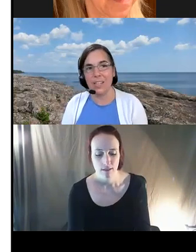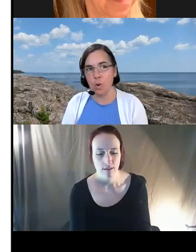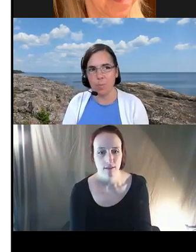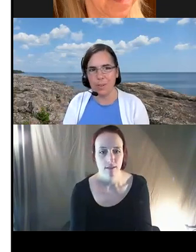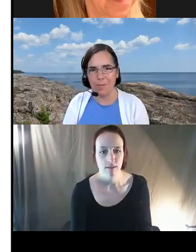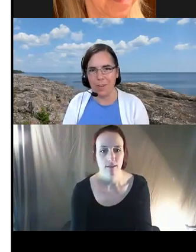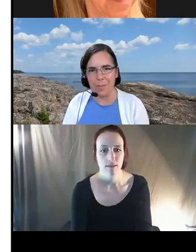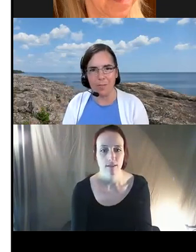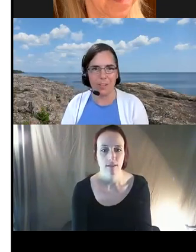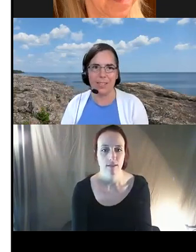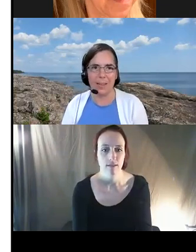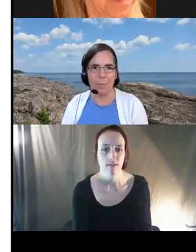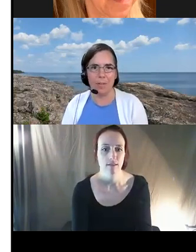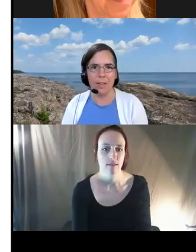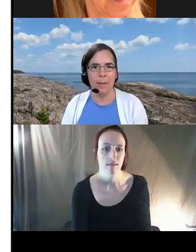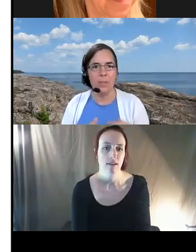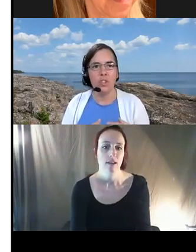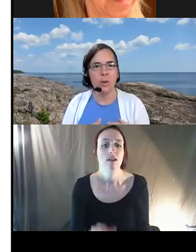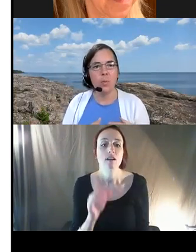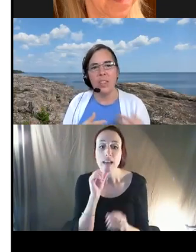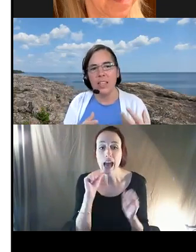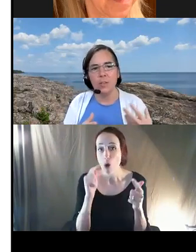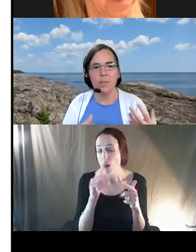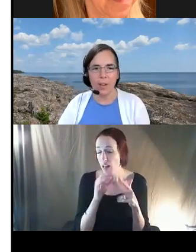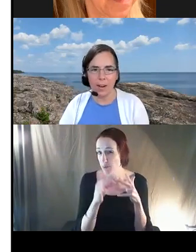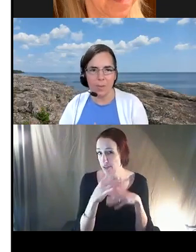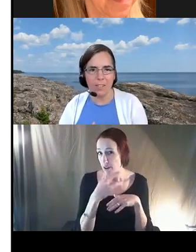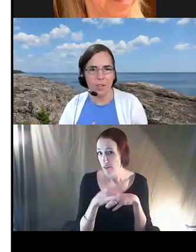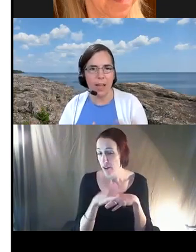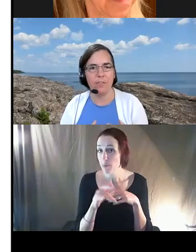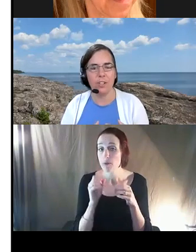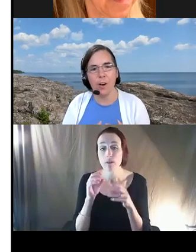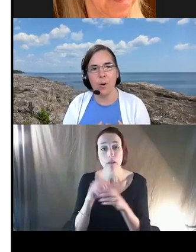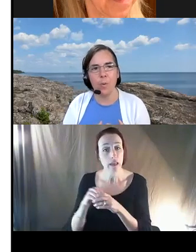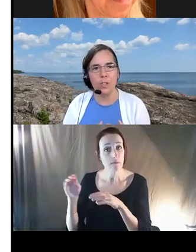corporate environment. Within your environment you have to know what